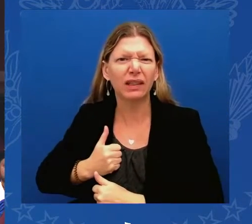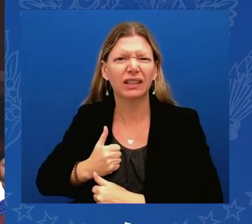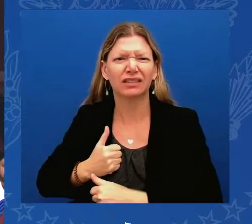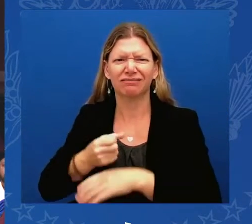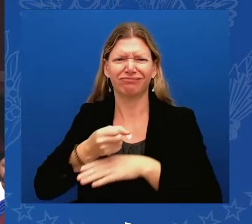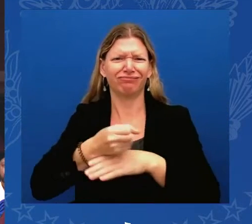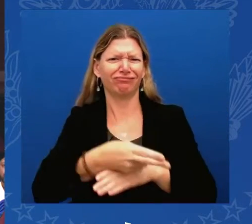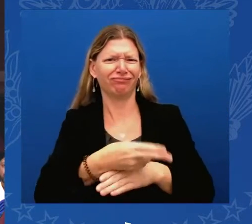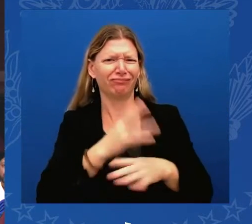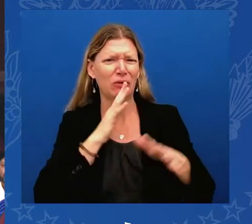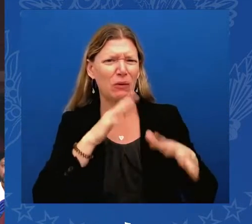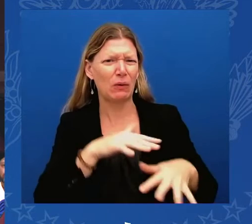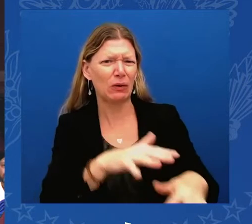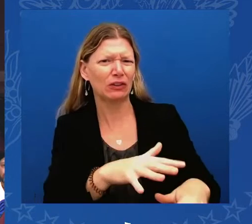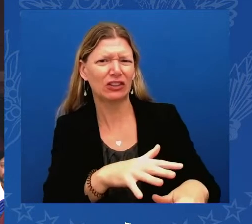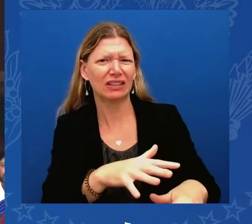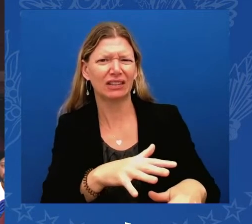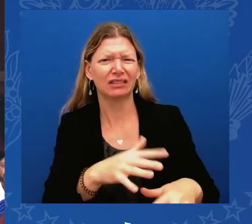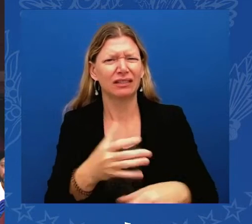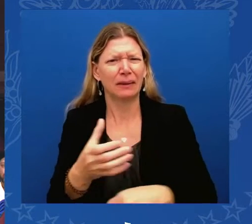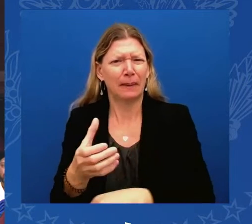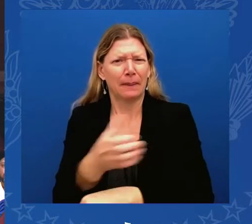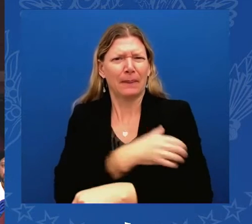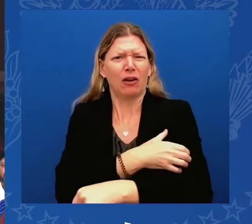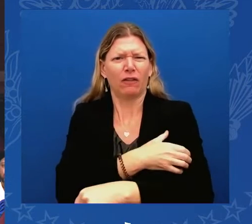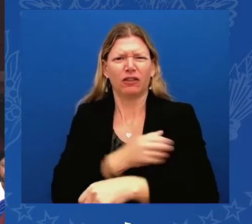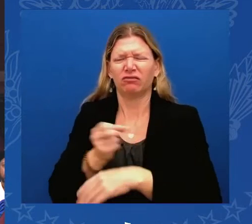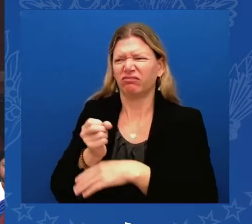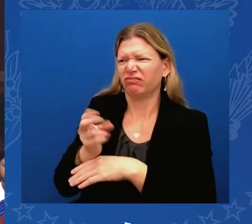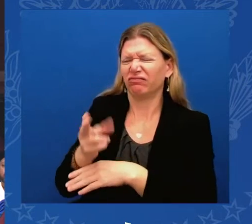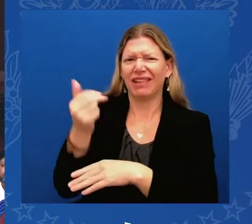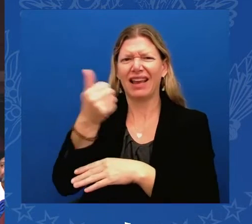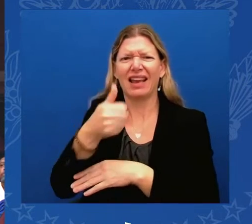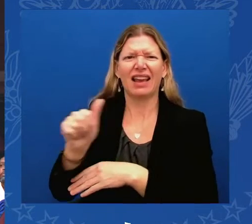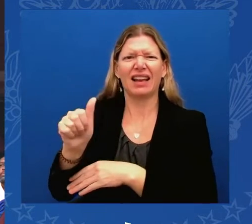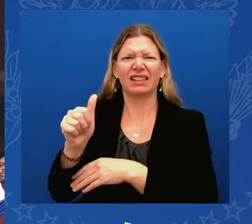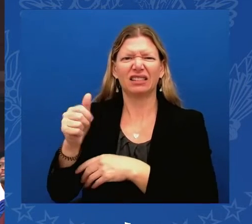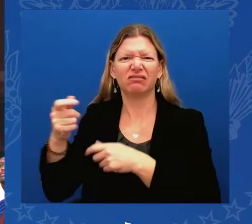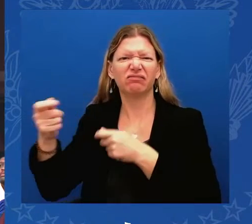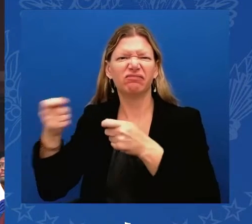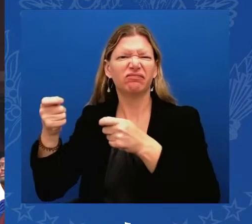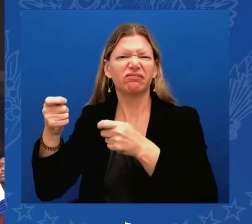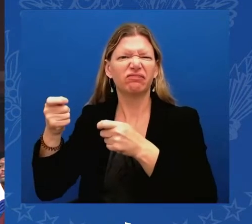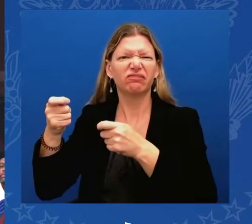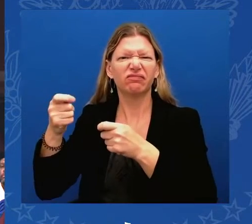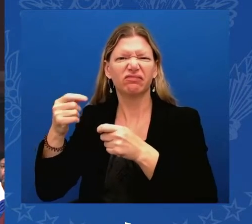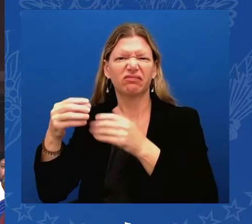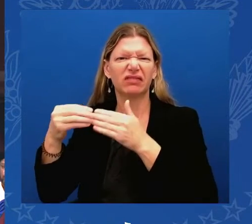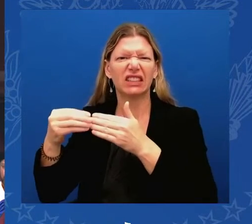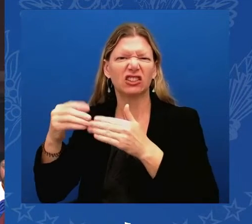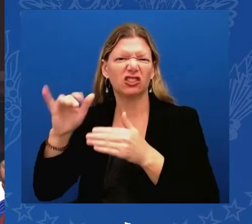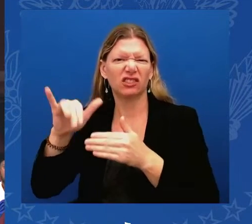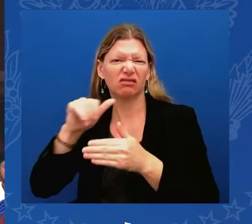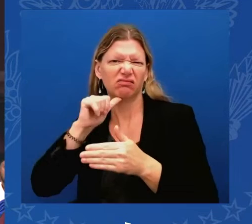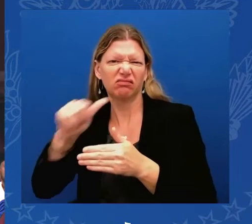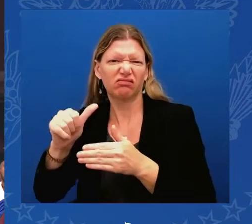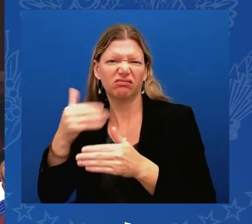It gives hope to the most desperate people on earth, guaranteeing that everyone is treated with dignity.